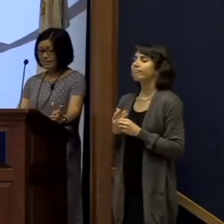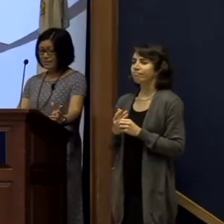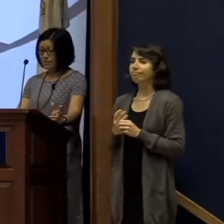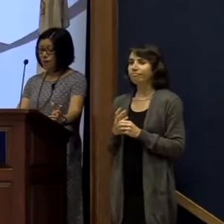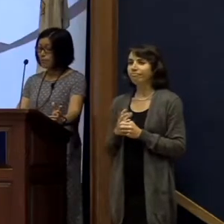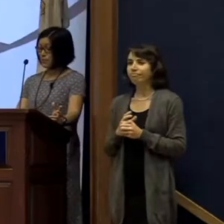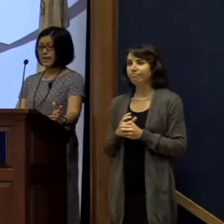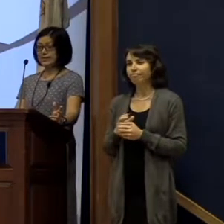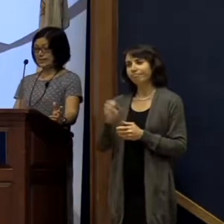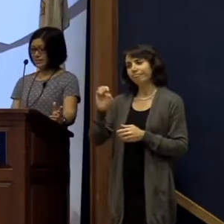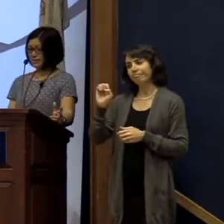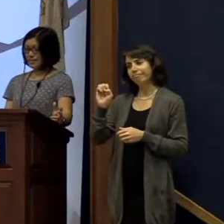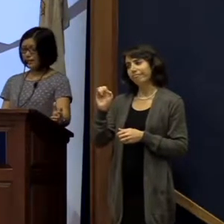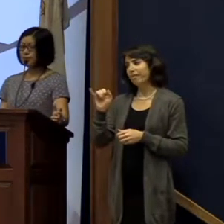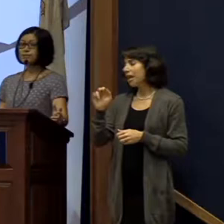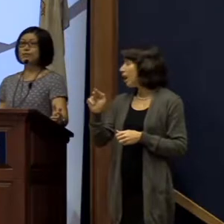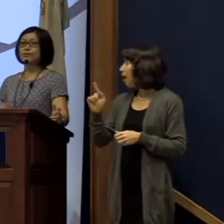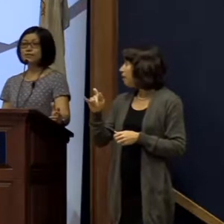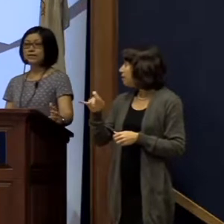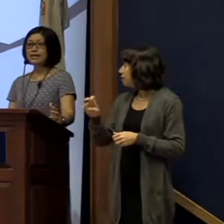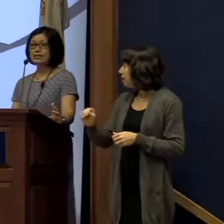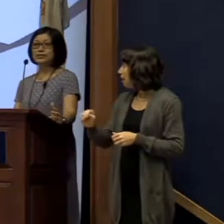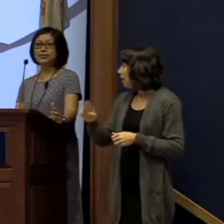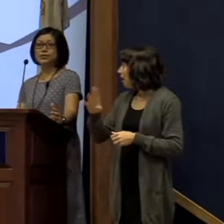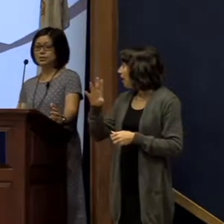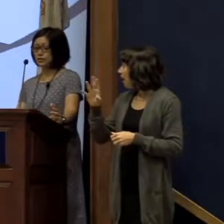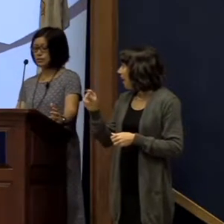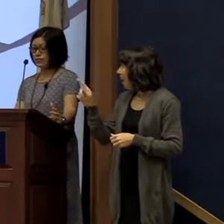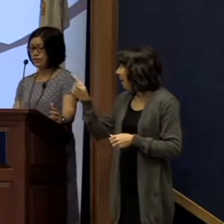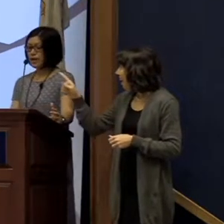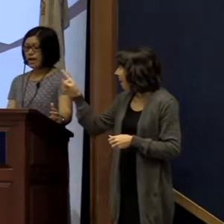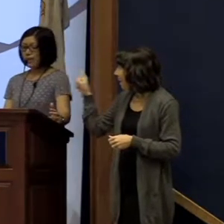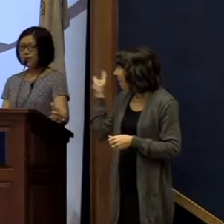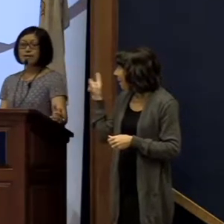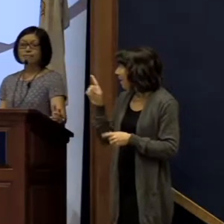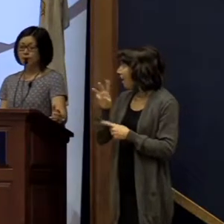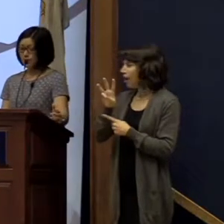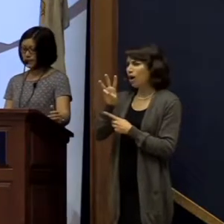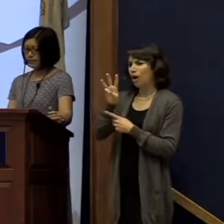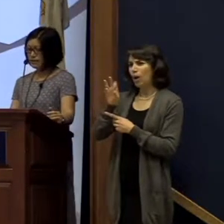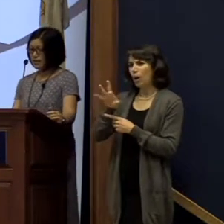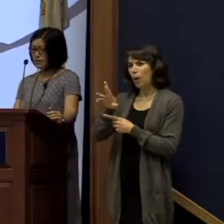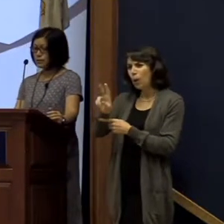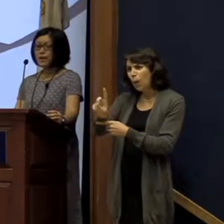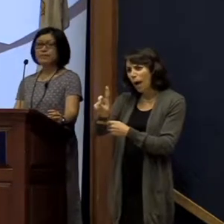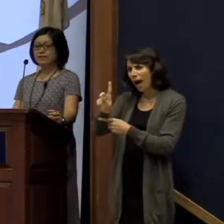Wild Krats. Those of you with elementary school-aged children will love Wild Krats. Two white brothers